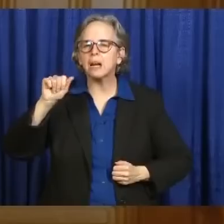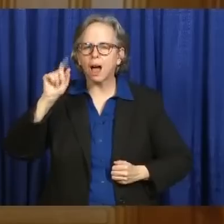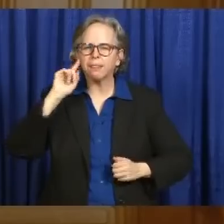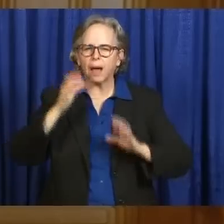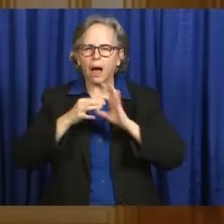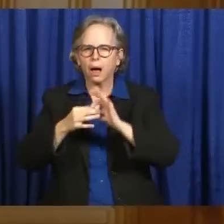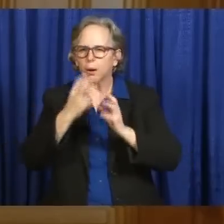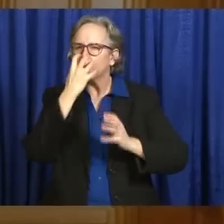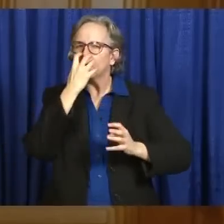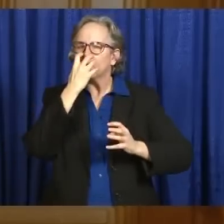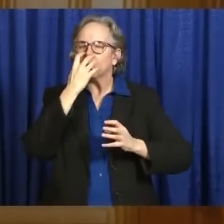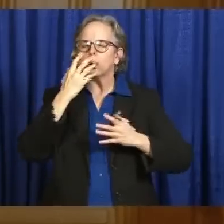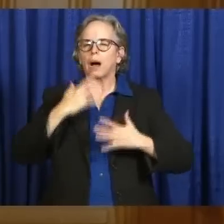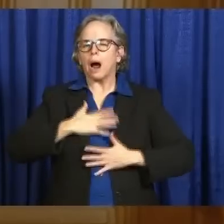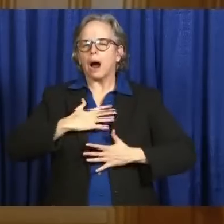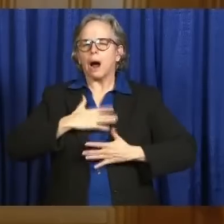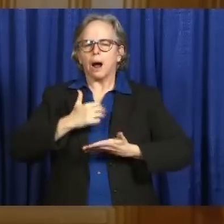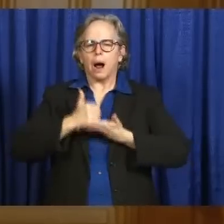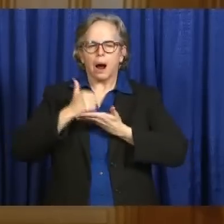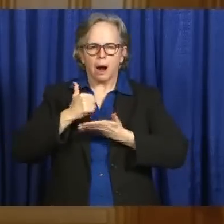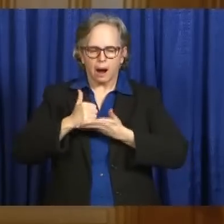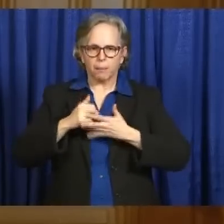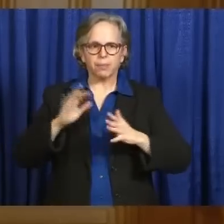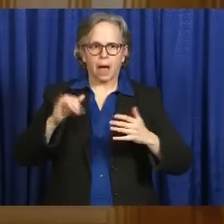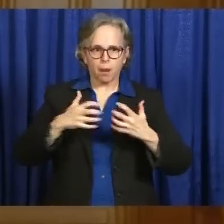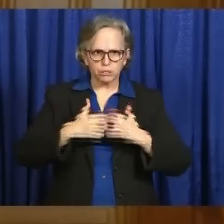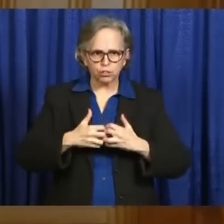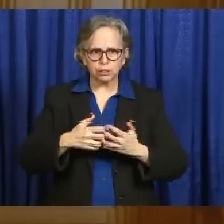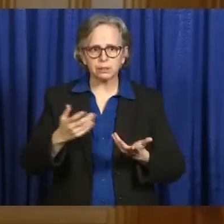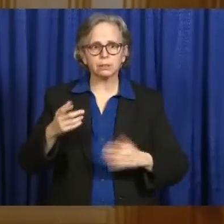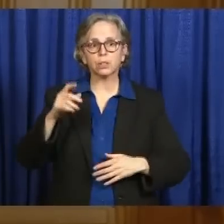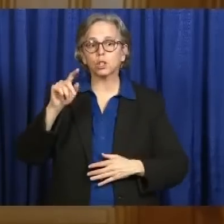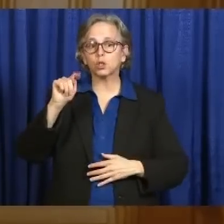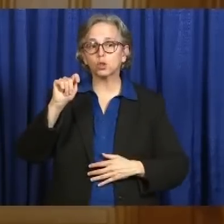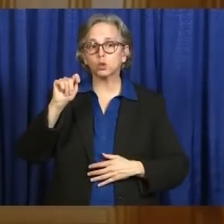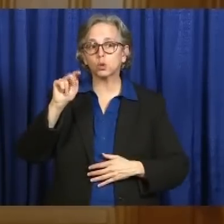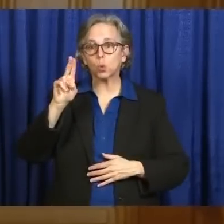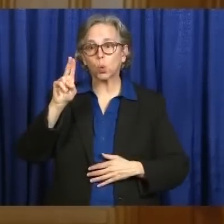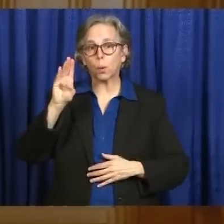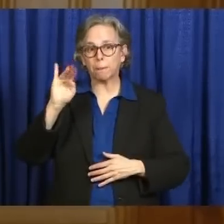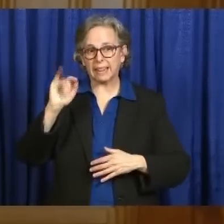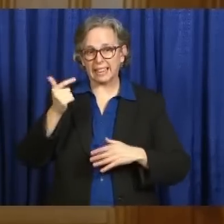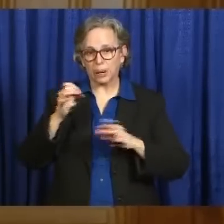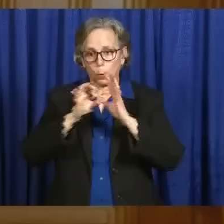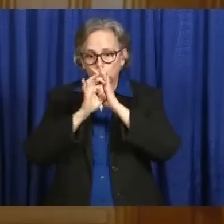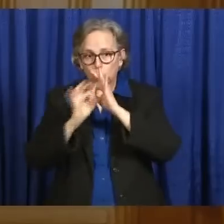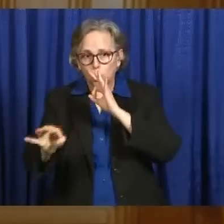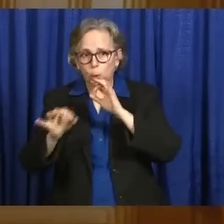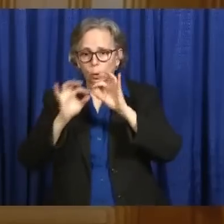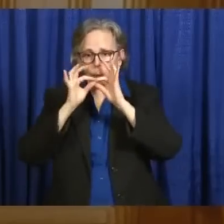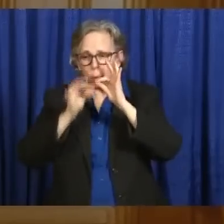TO TREAT SLEEP APNEA. ALSO, THERE WILL BE OTHER MACHINES AND VARIOUS TREATMENT